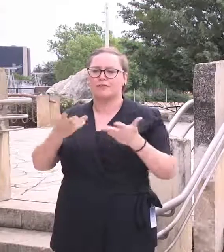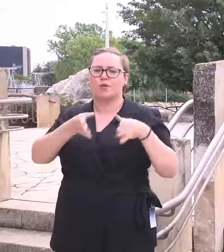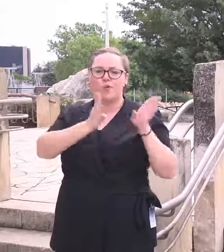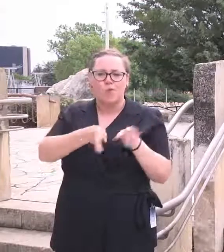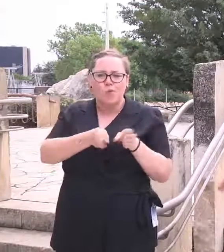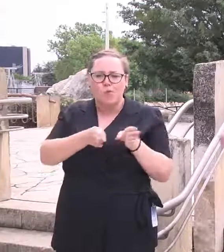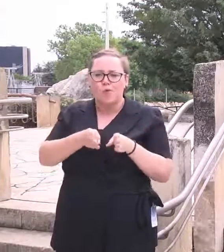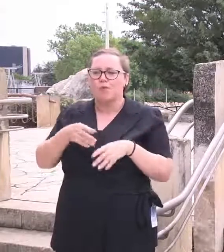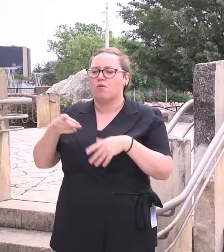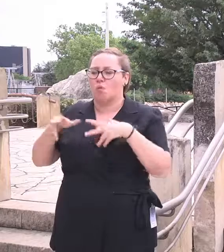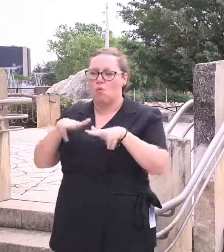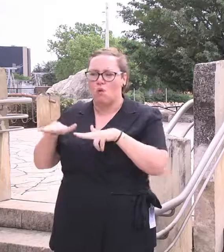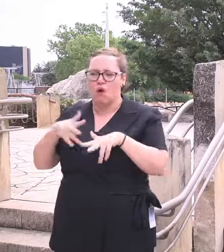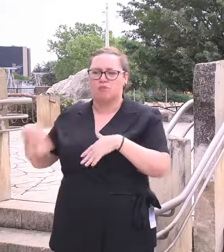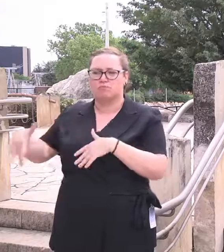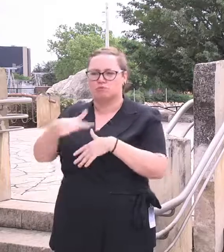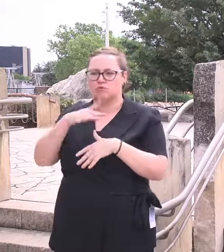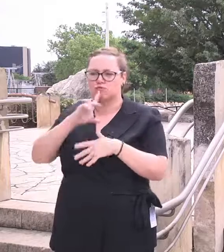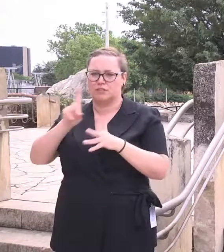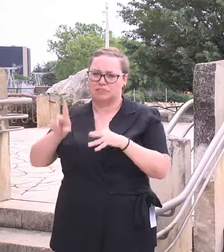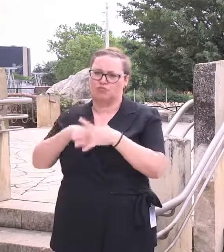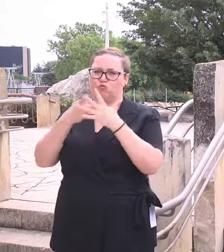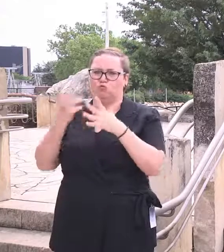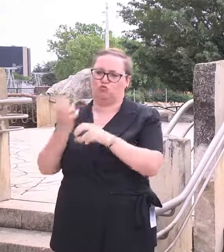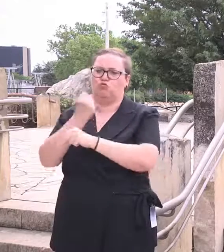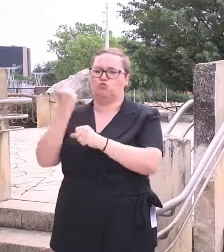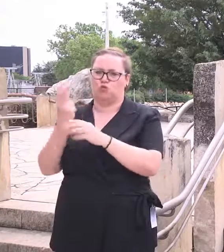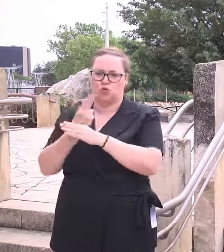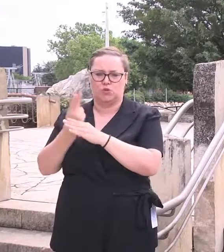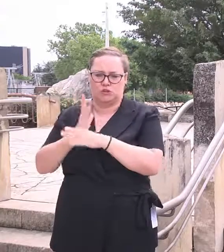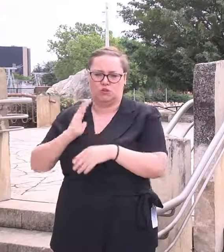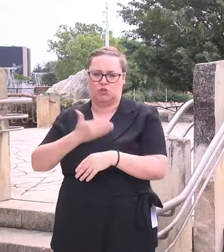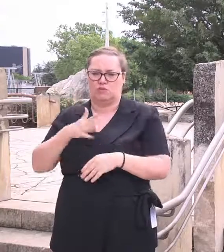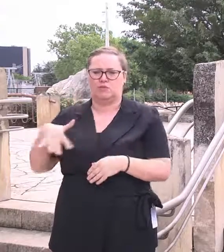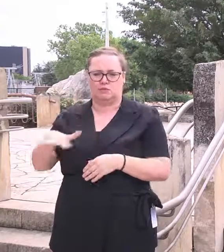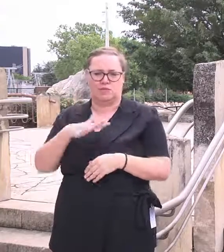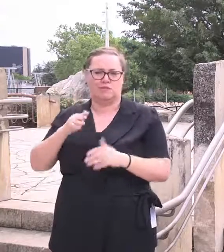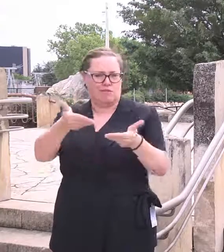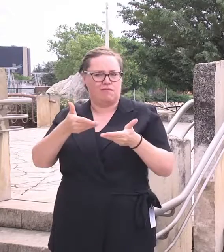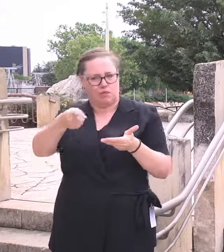activating this space so again thank you and we again invite you to come out here on on Saturday